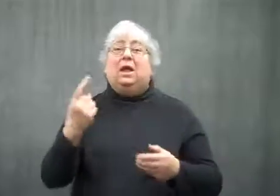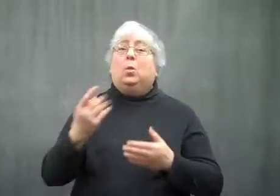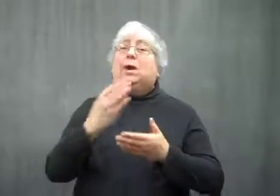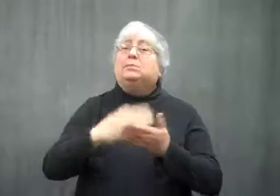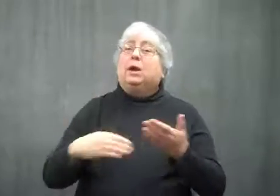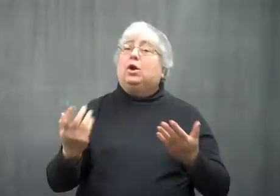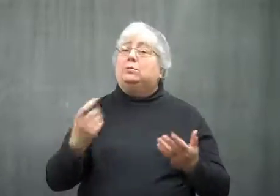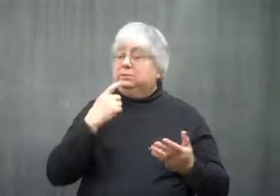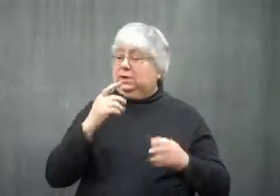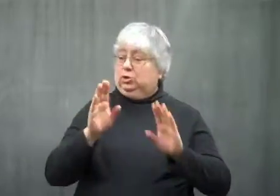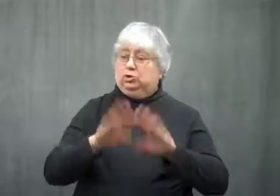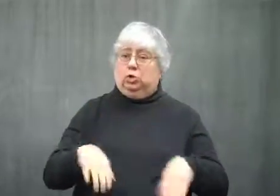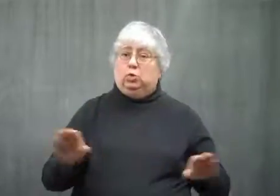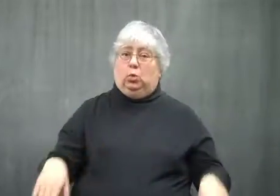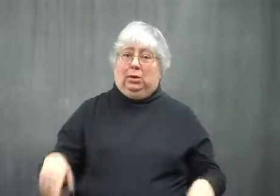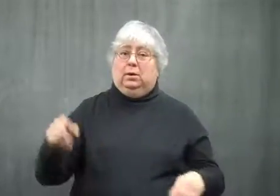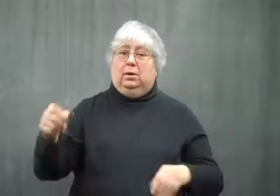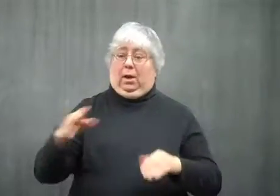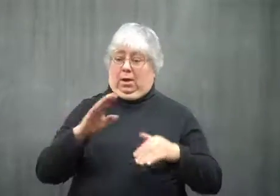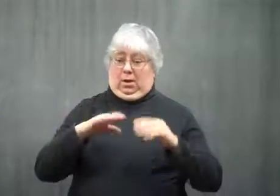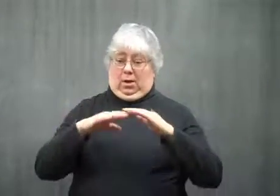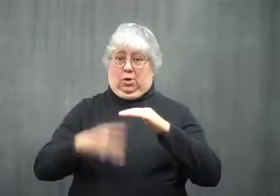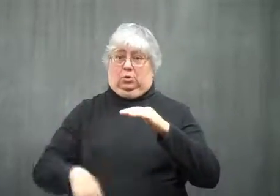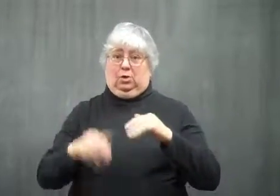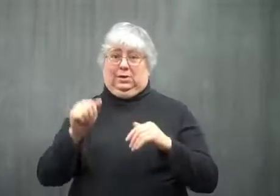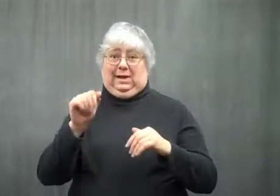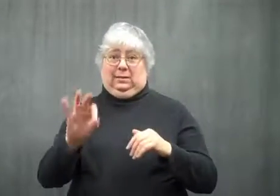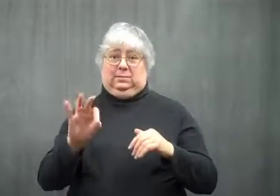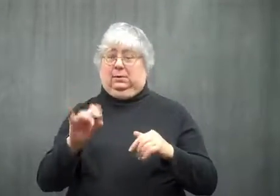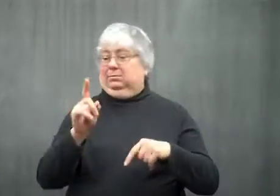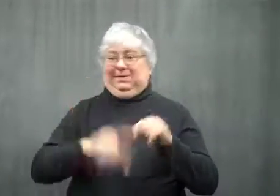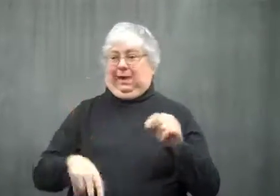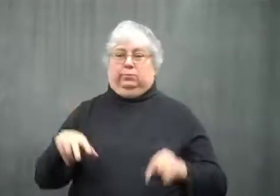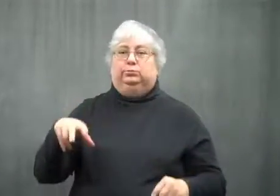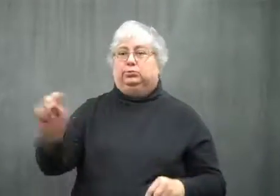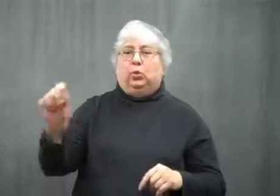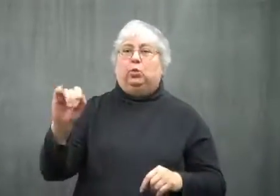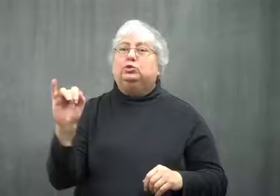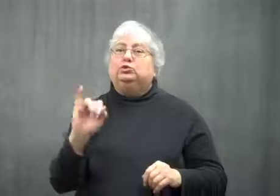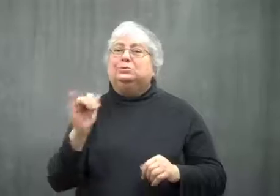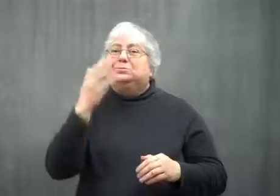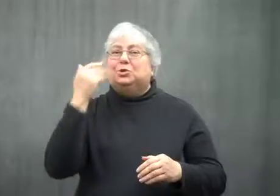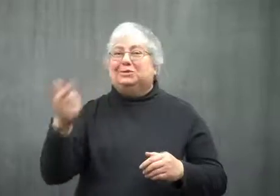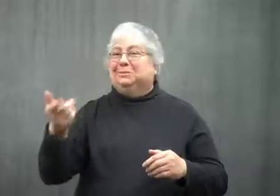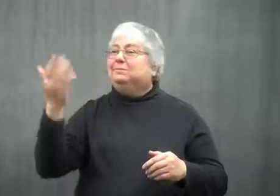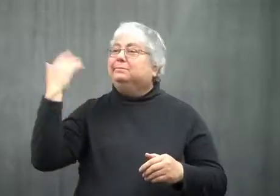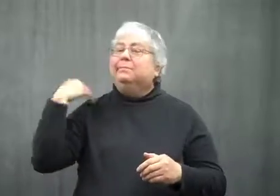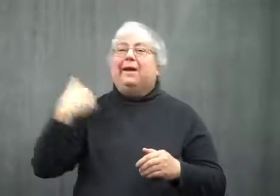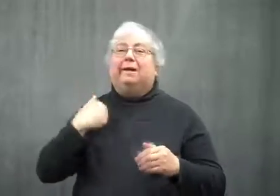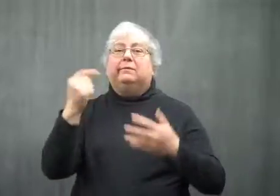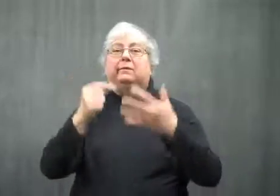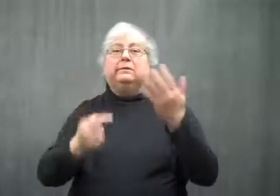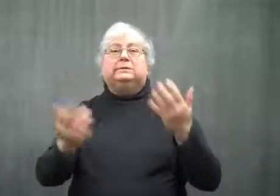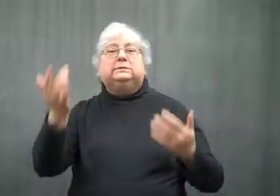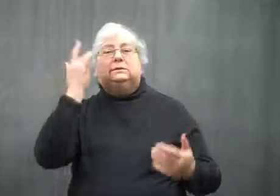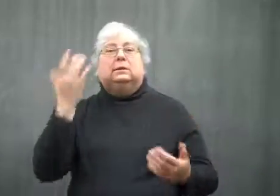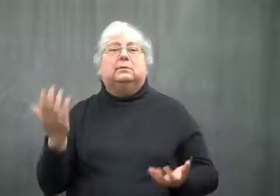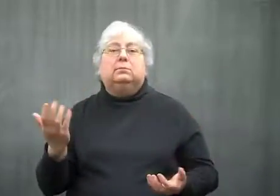One provision was children under 19 couldn't be denied insurance due to pre-existing conditions.